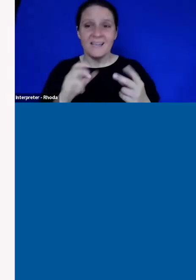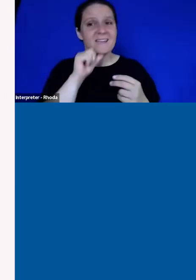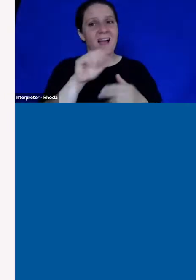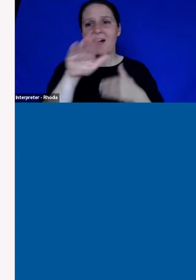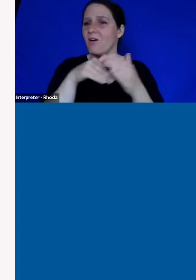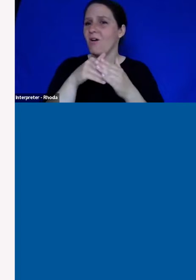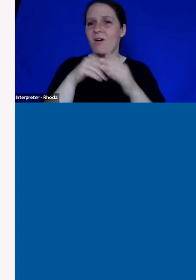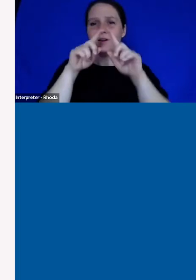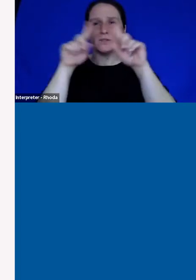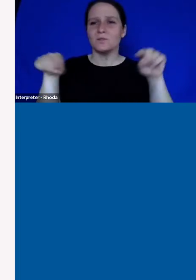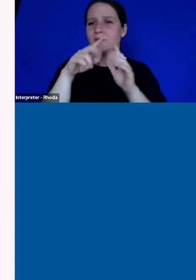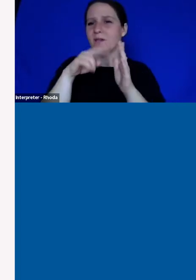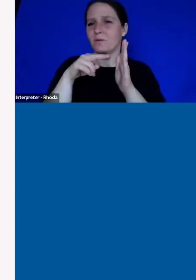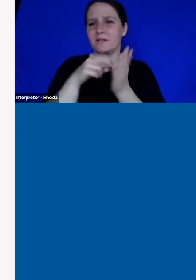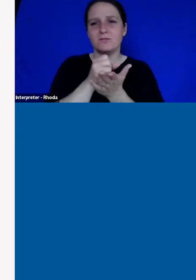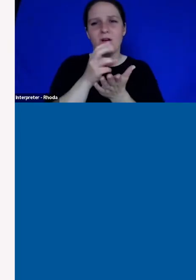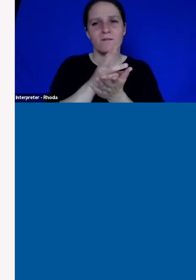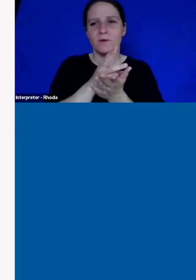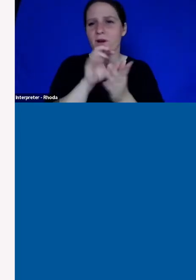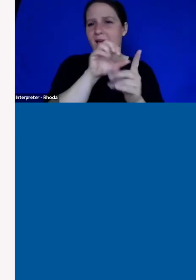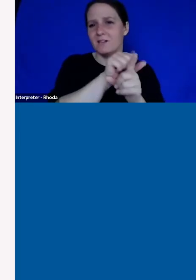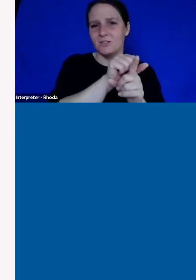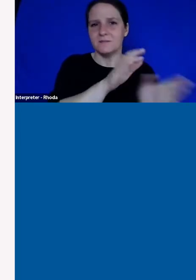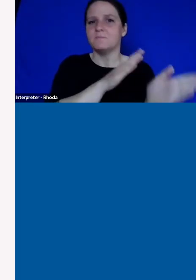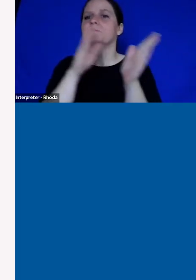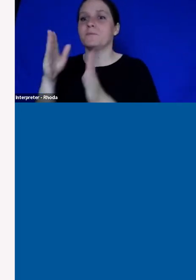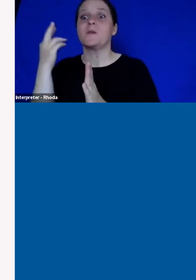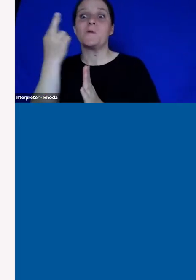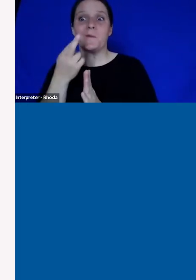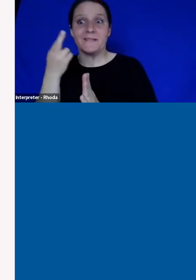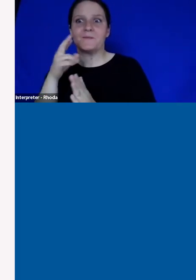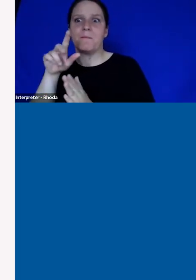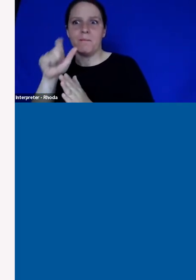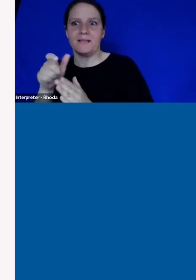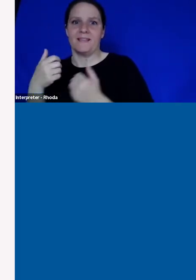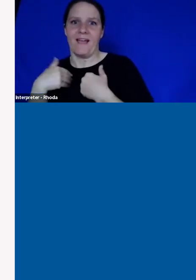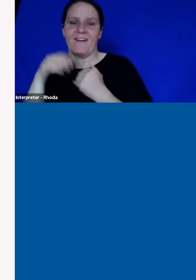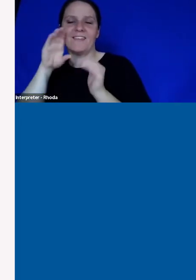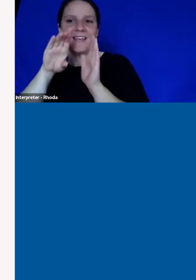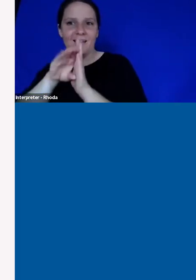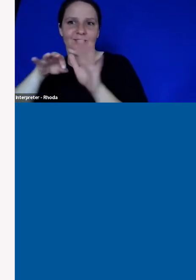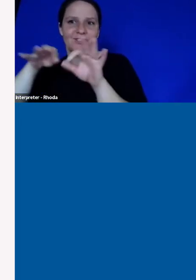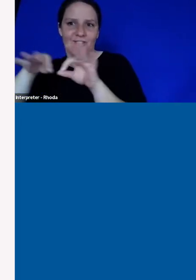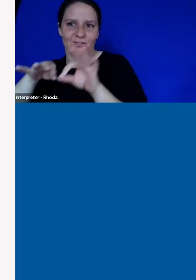Sometimes they're called visual descriptions, IDs, or accessibility, but these go into the caption of your post.